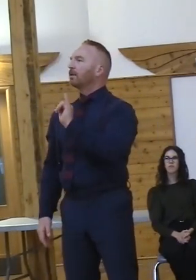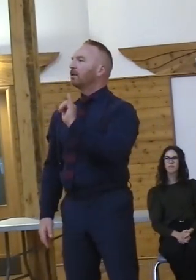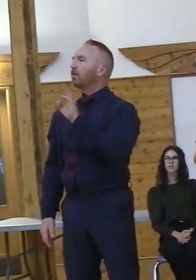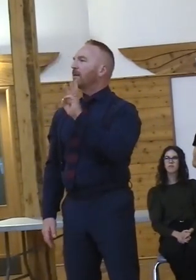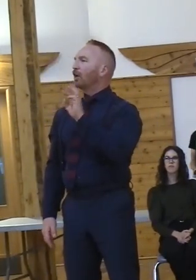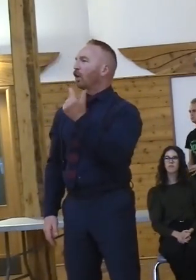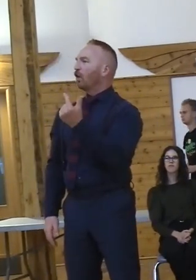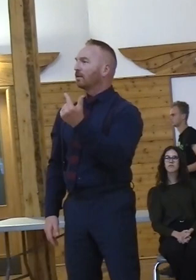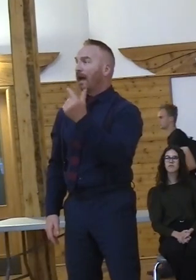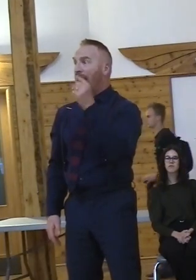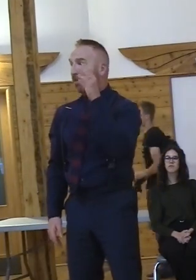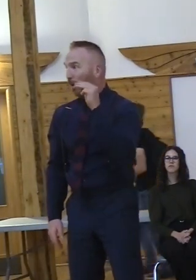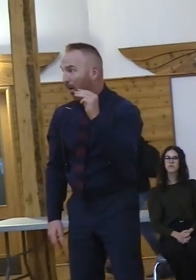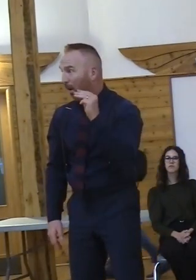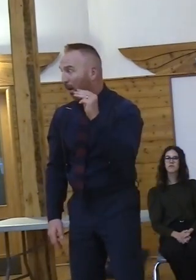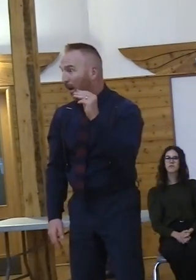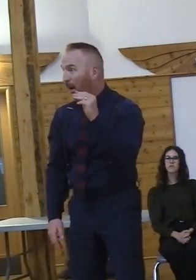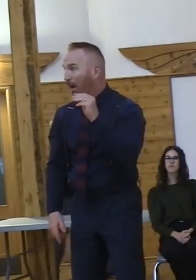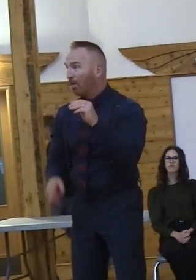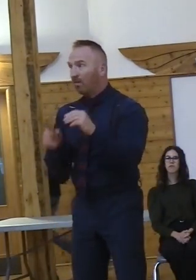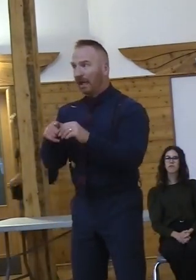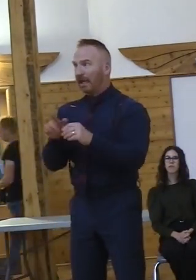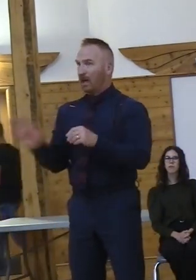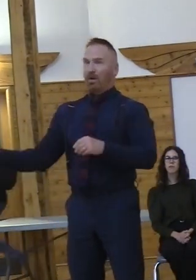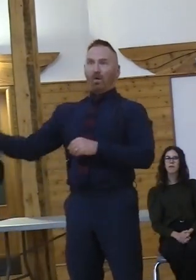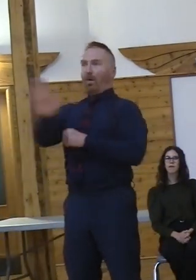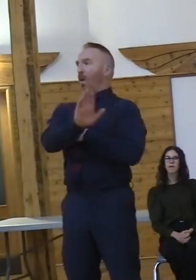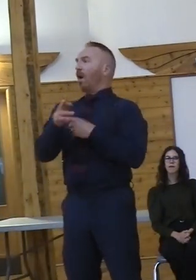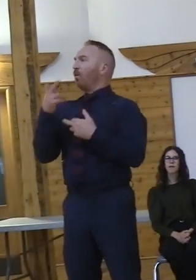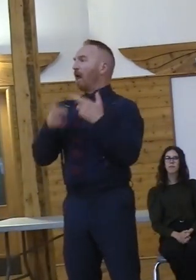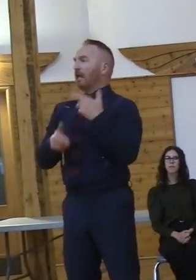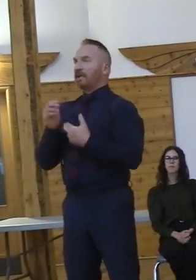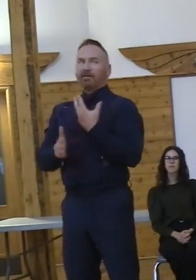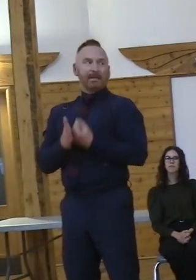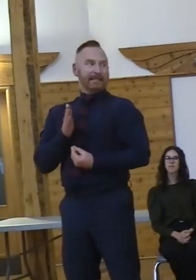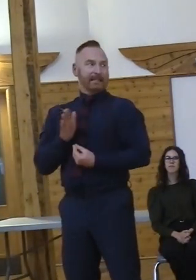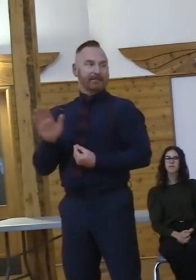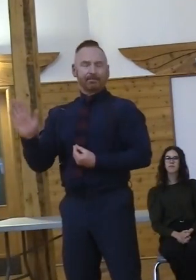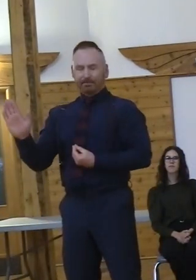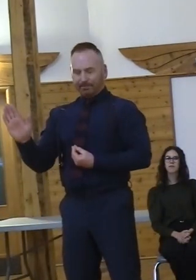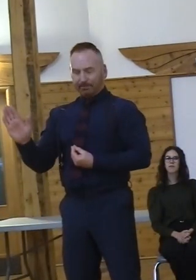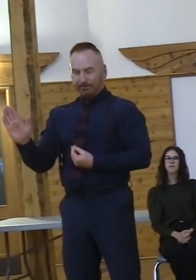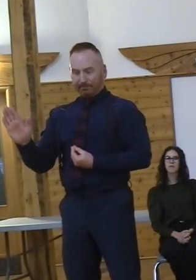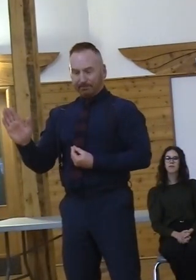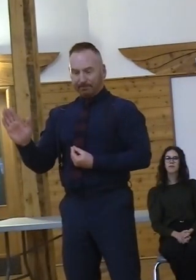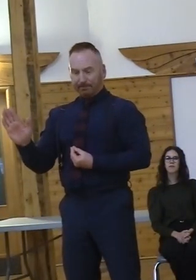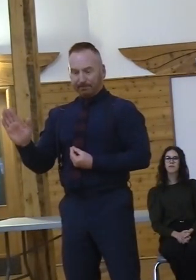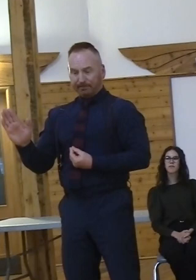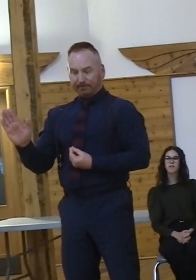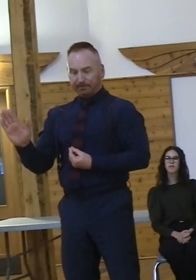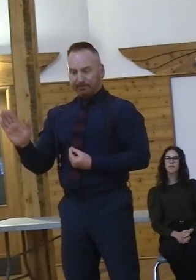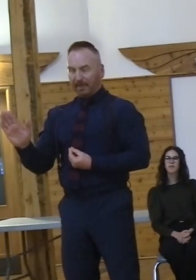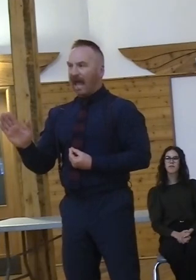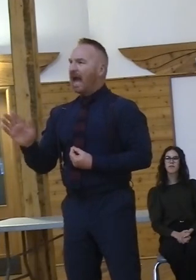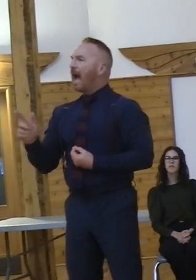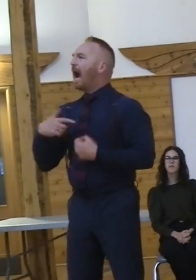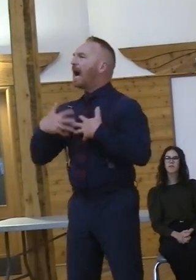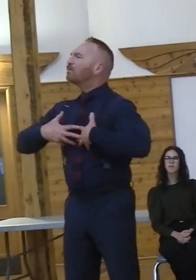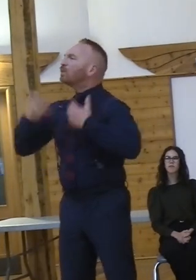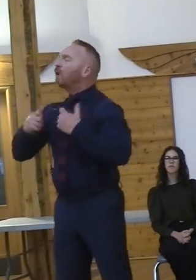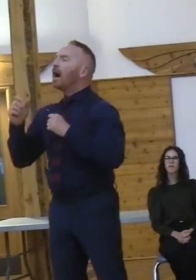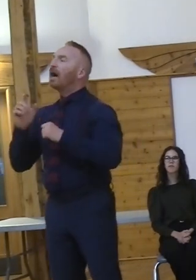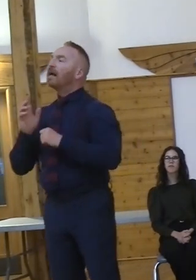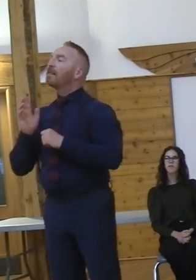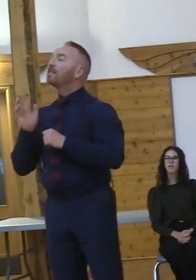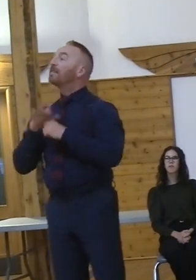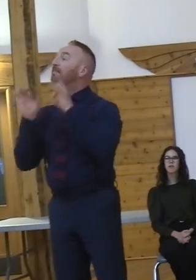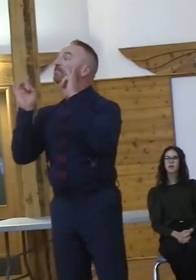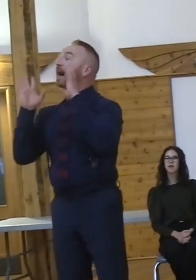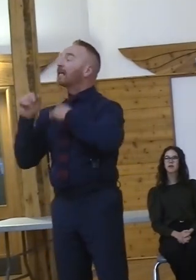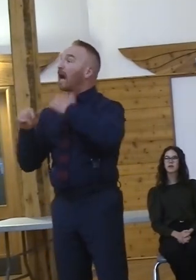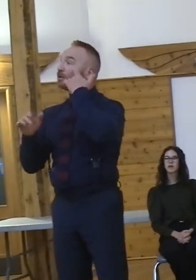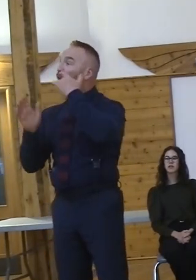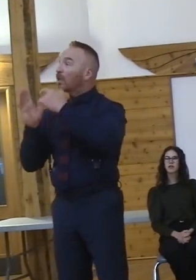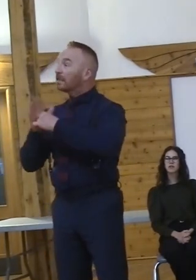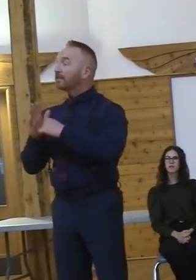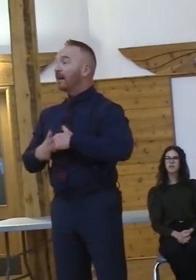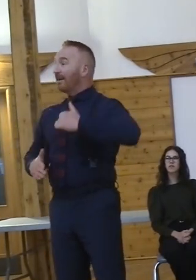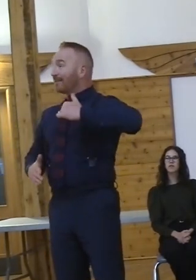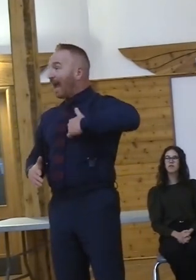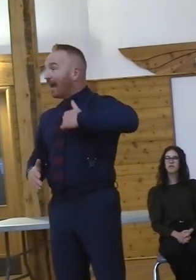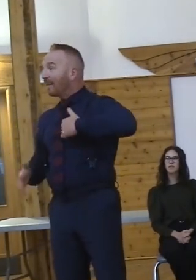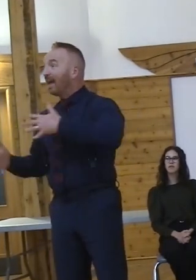Anywhere I'm enraged that I see this violence across lands and borders and oceans.